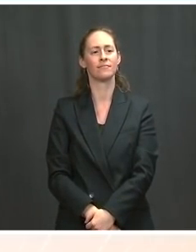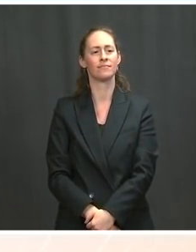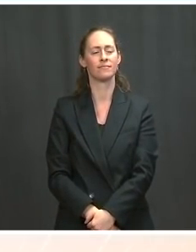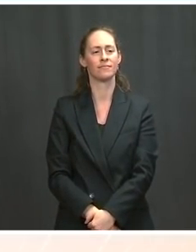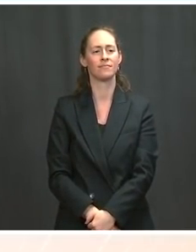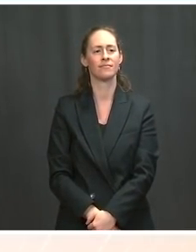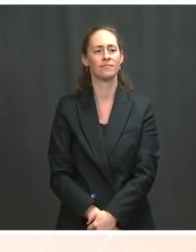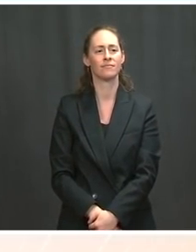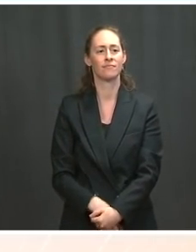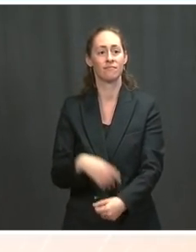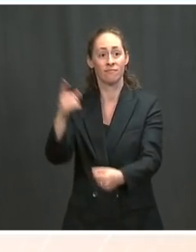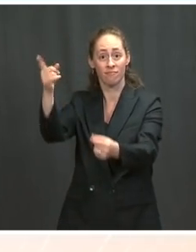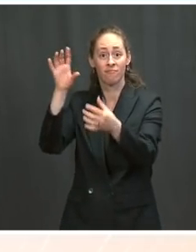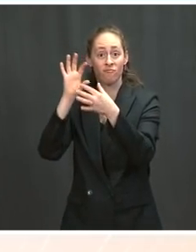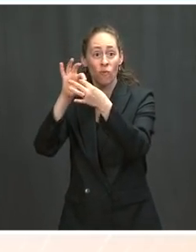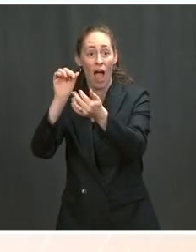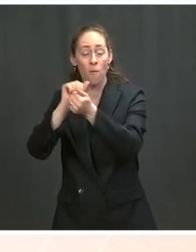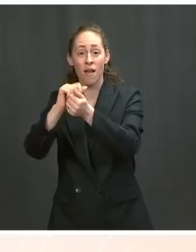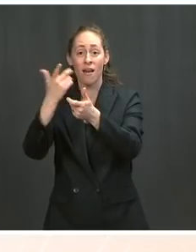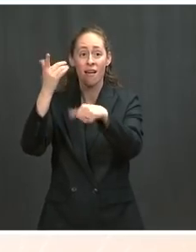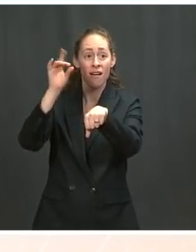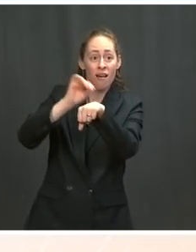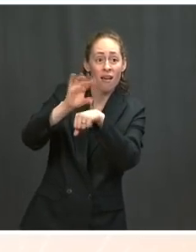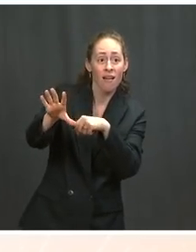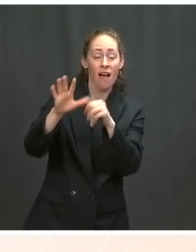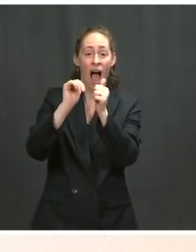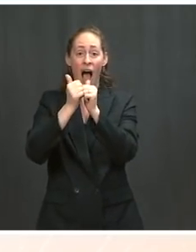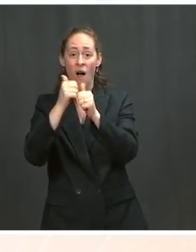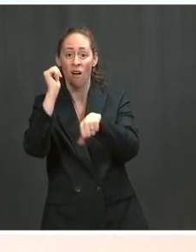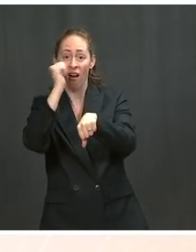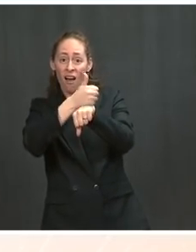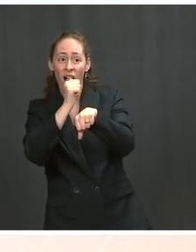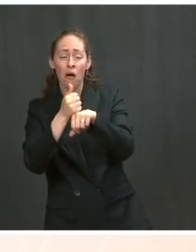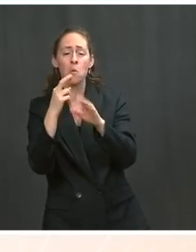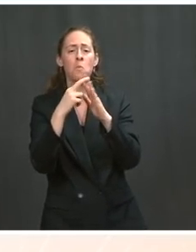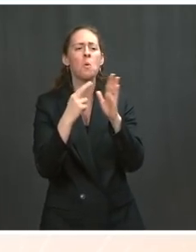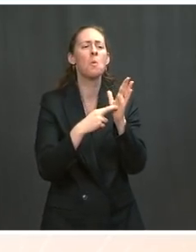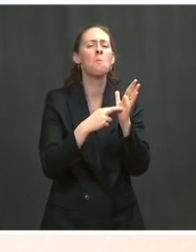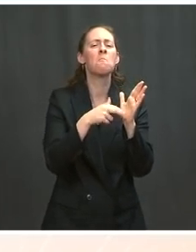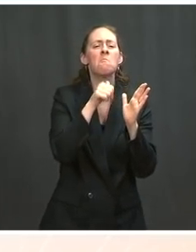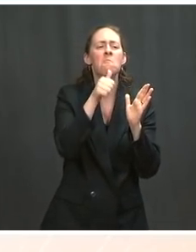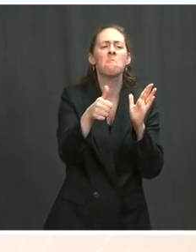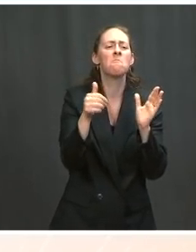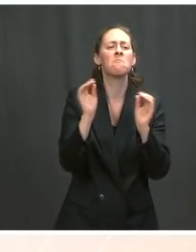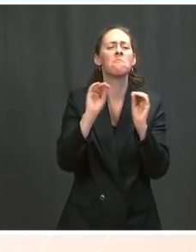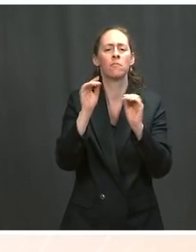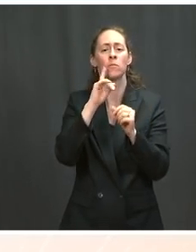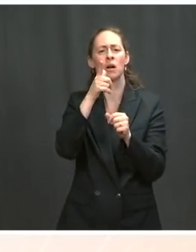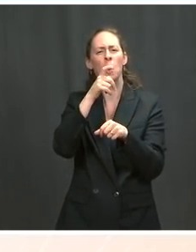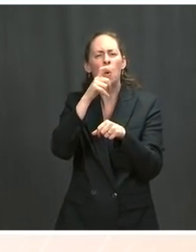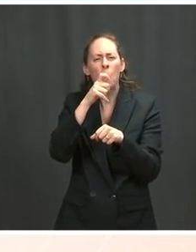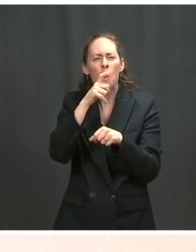And, typically, we leave that up to states and local leaders to determine, as long as it falls within those specific guidelines for the programs.